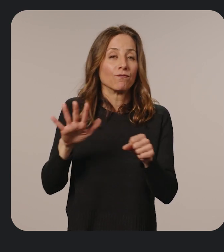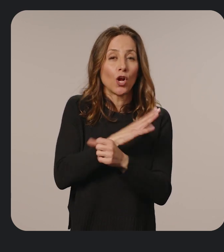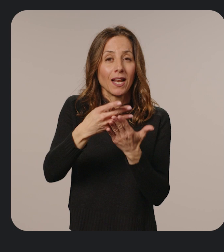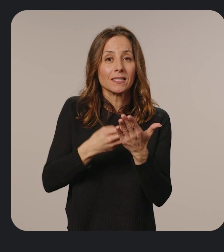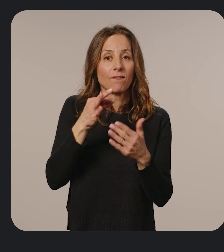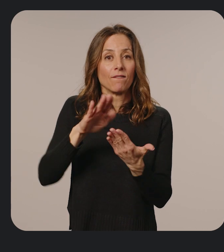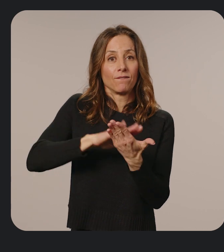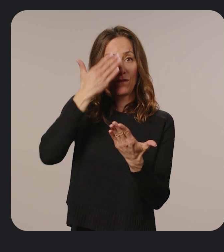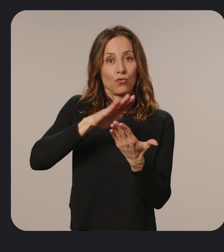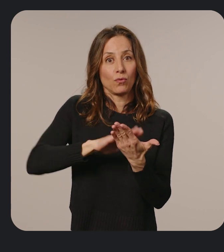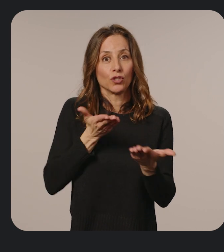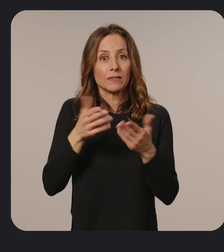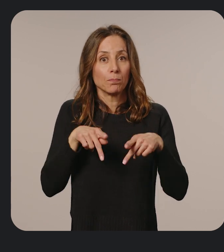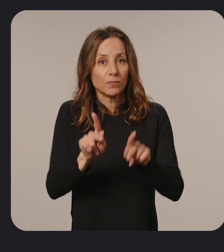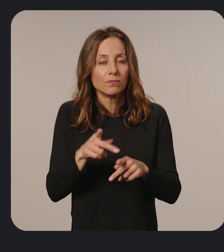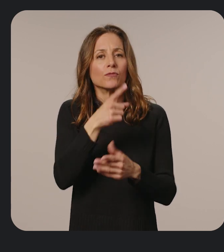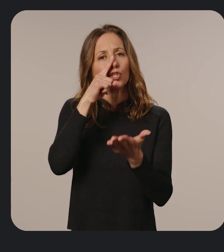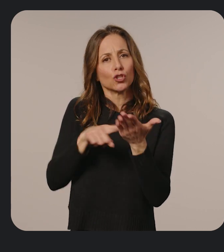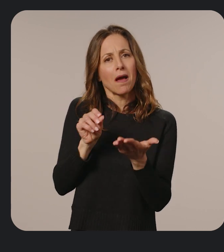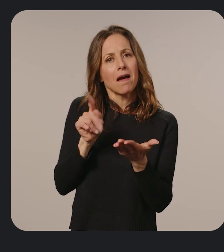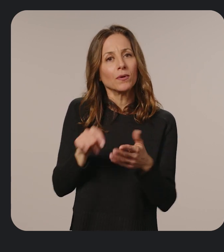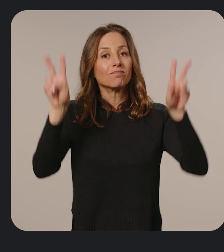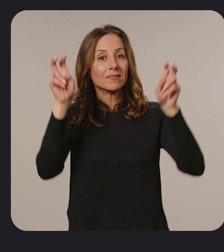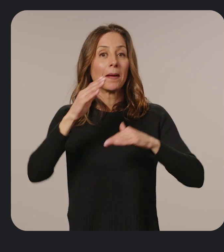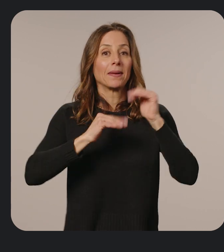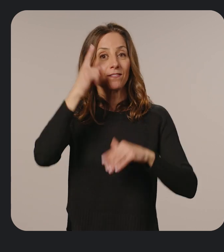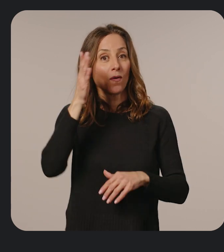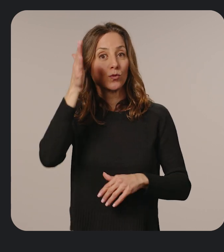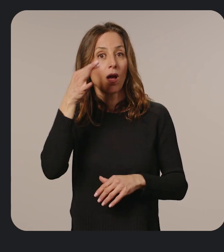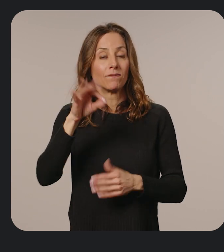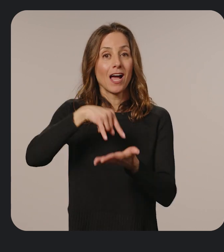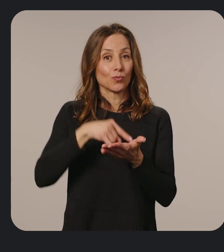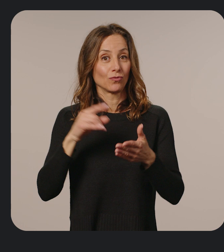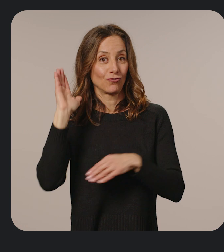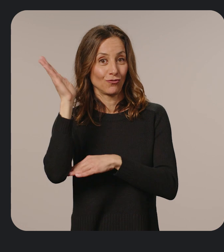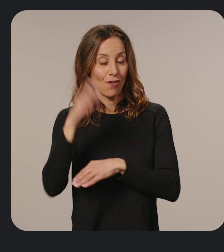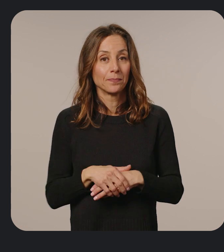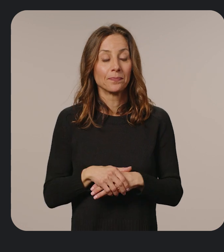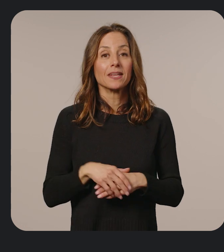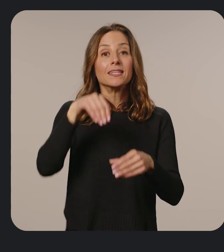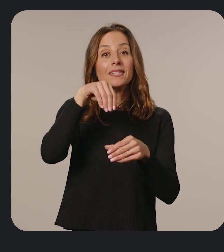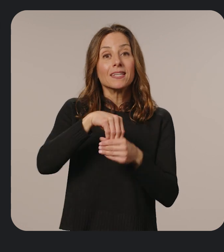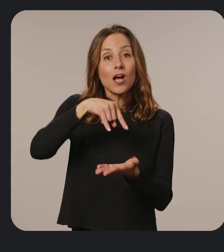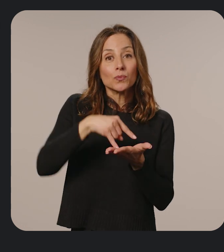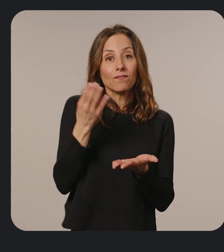the complete list of foreground service permissions and types, check out Building for the Future of Android talk.